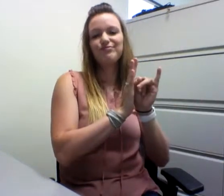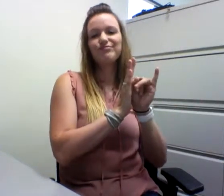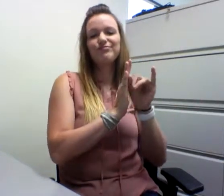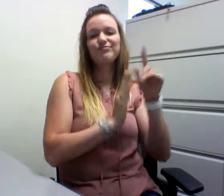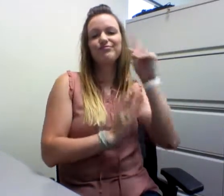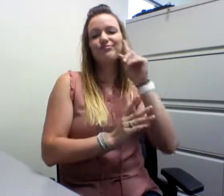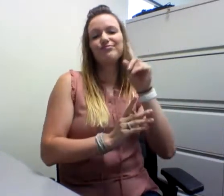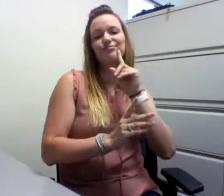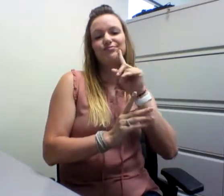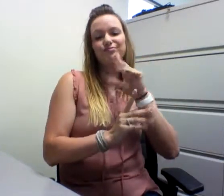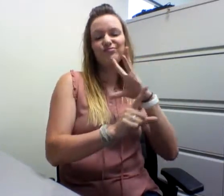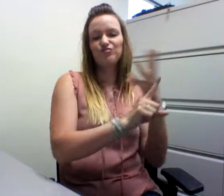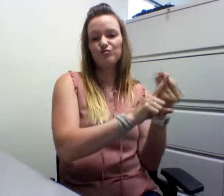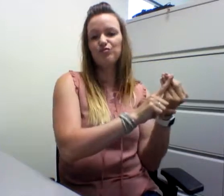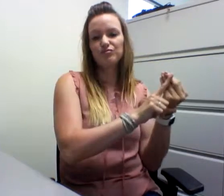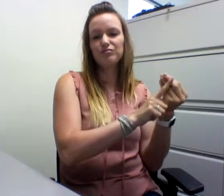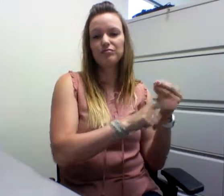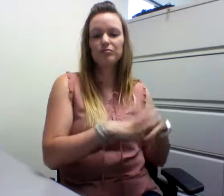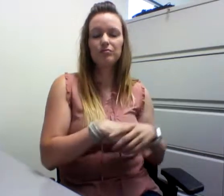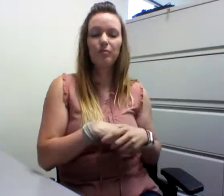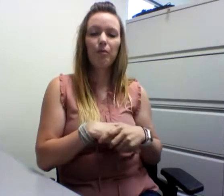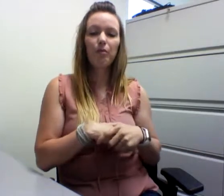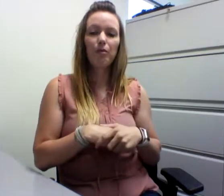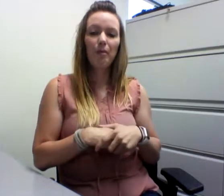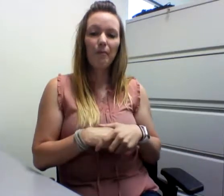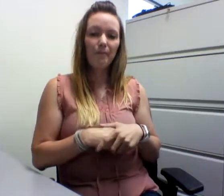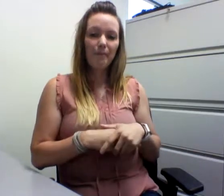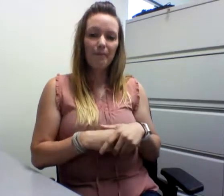identify with Deaf culture